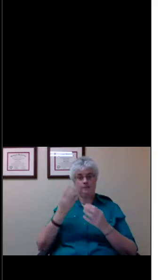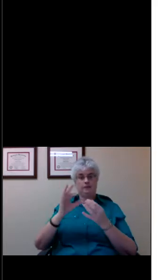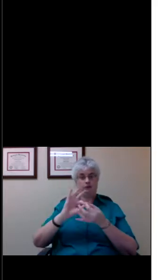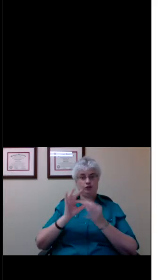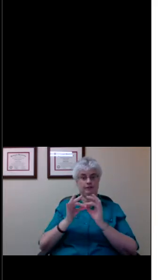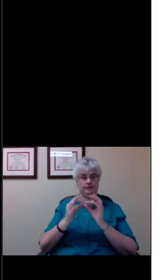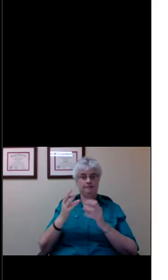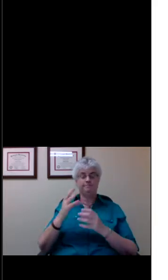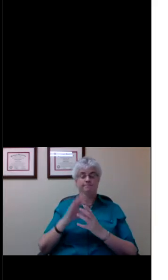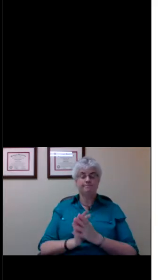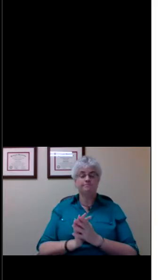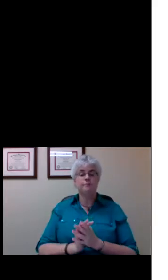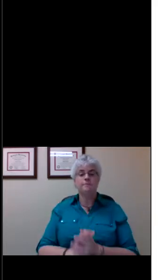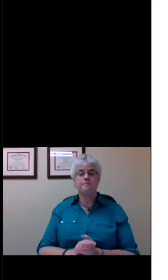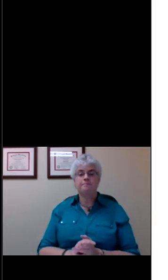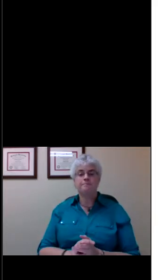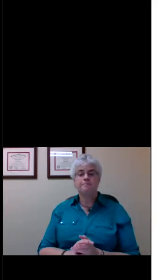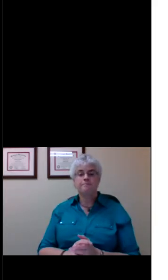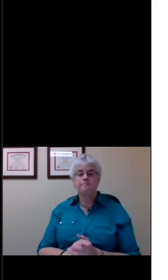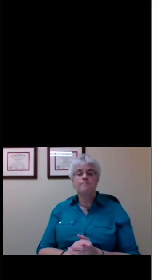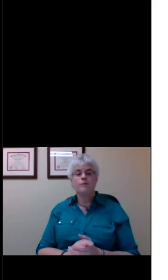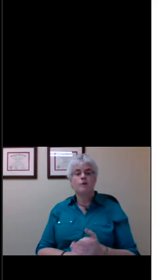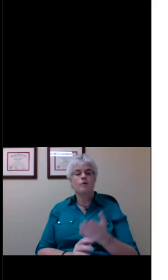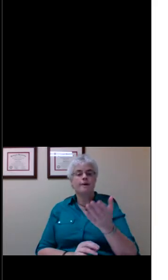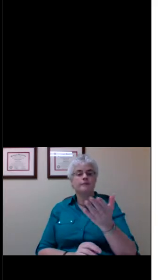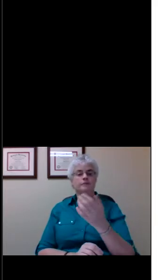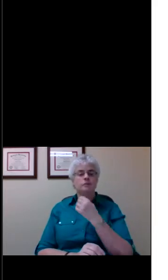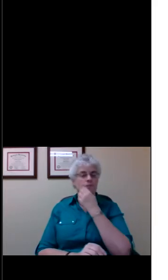talk about trauma-informed interpreting. Next.